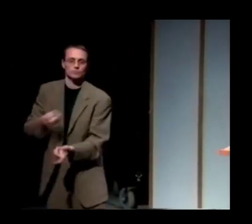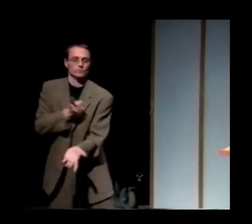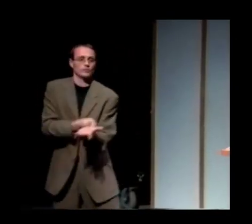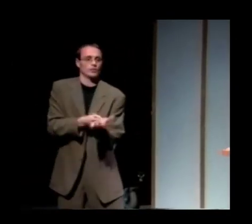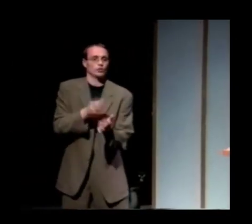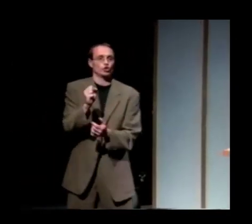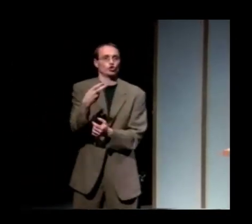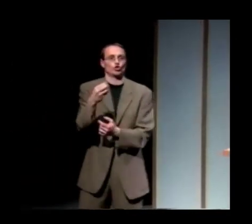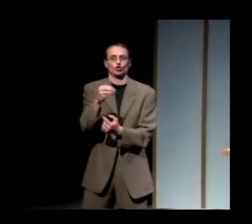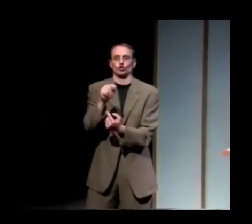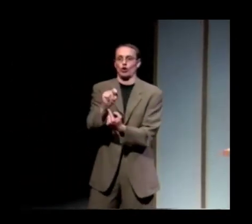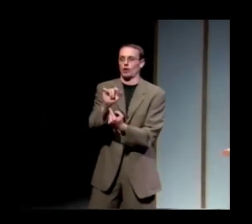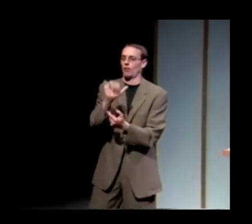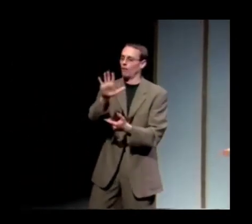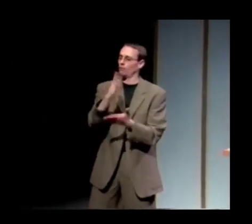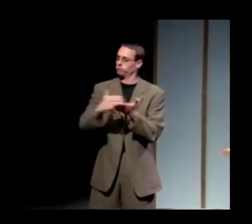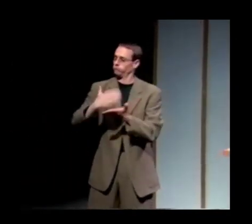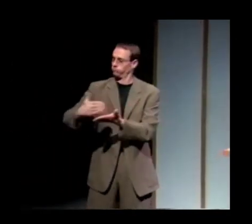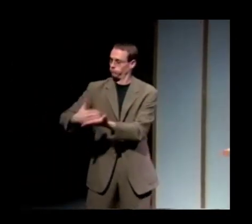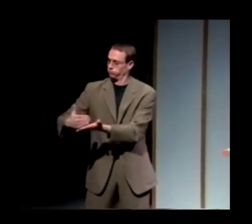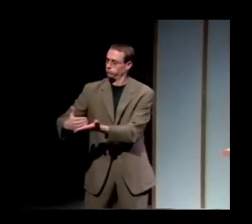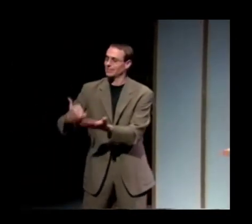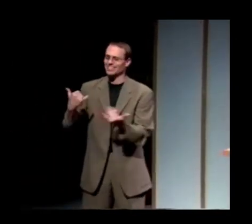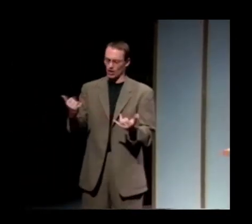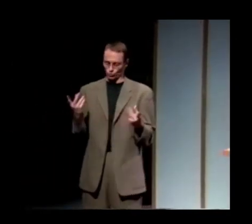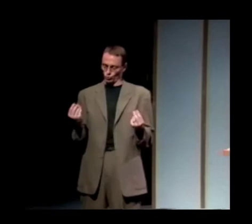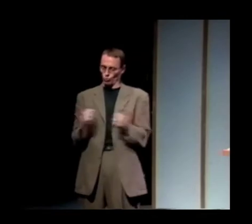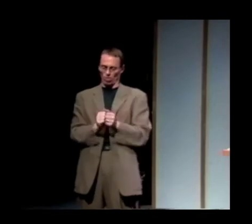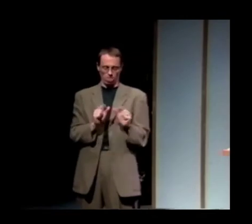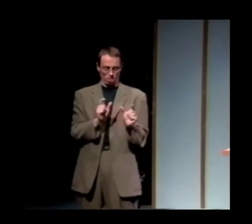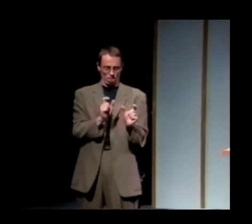OK. SO WE'VE BEEN TALKING ABOUT SHOT PARTS, RIGHT?